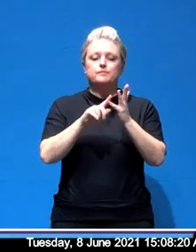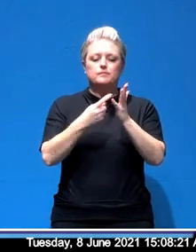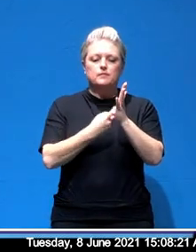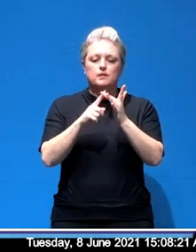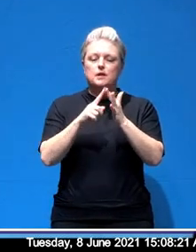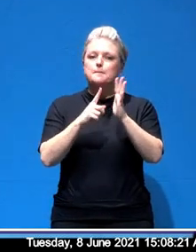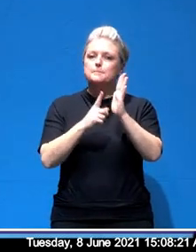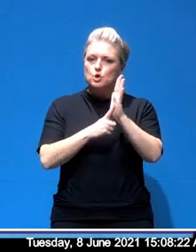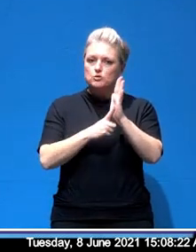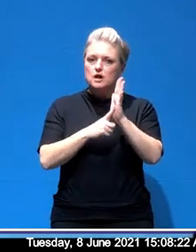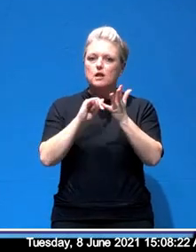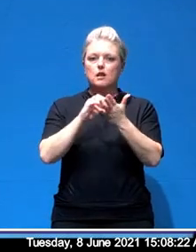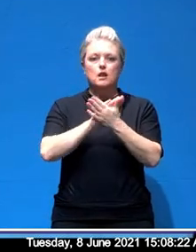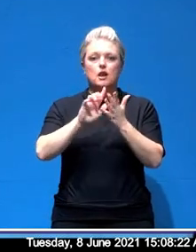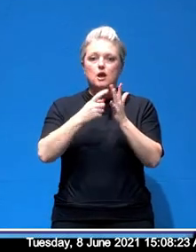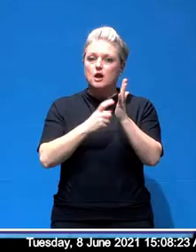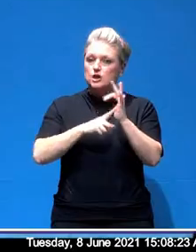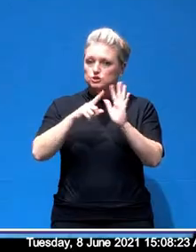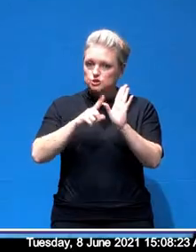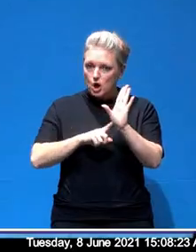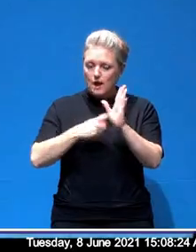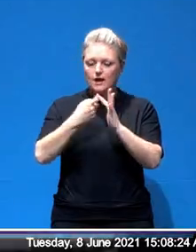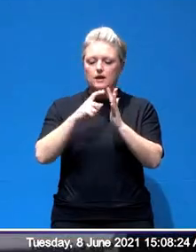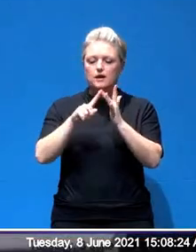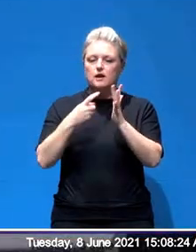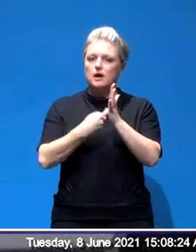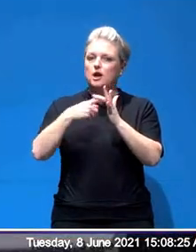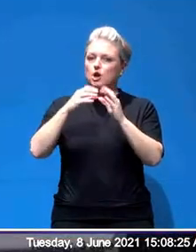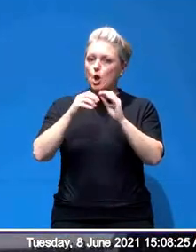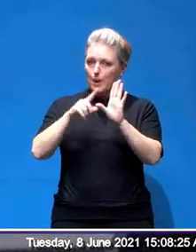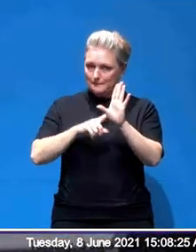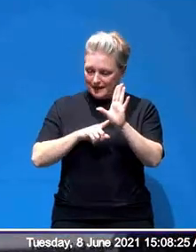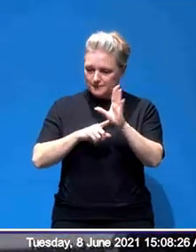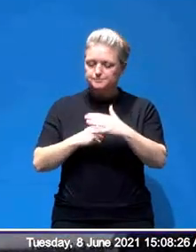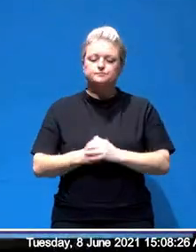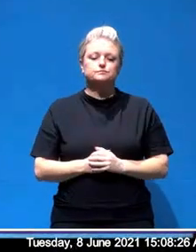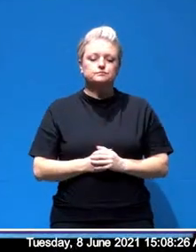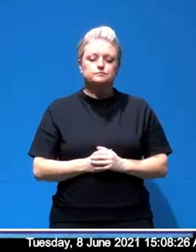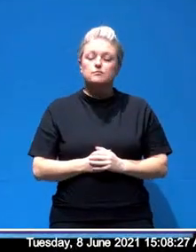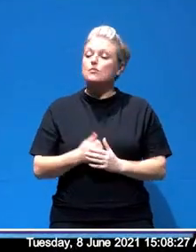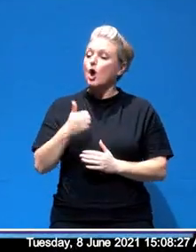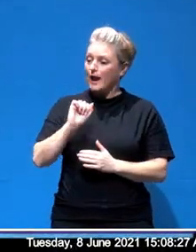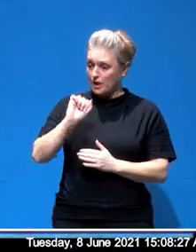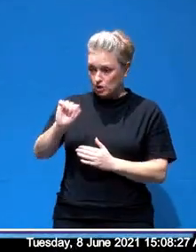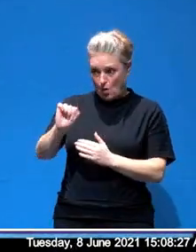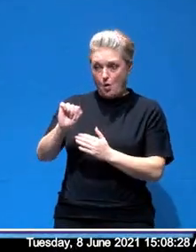You have made a statement to the Royal Commission which, Commissioners, appears behind tab 49 of bundle B.